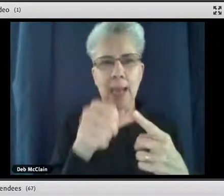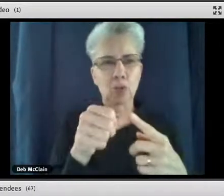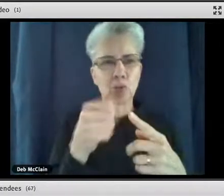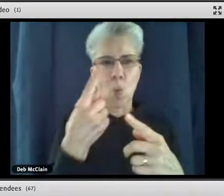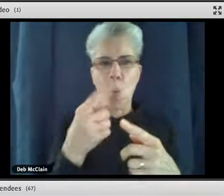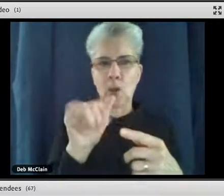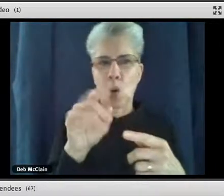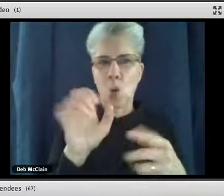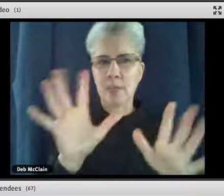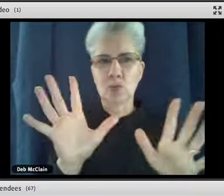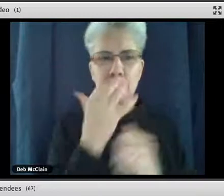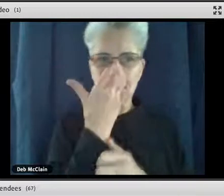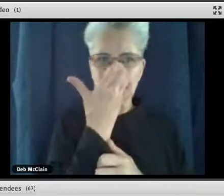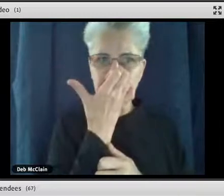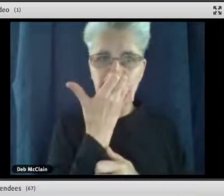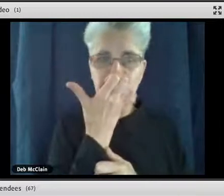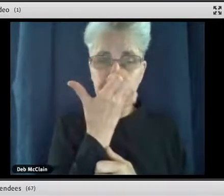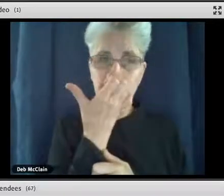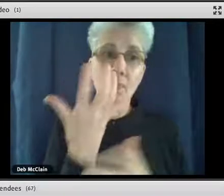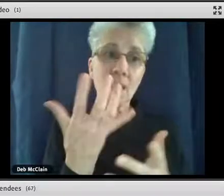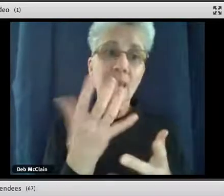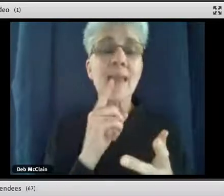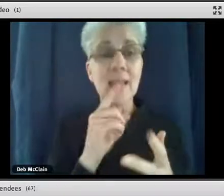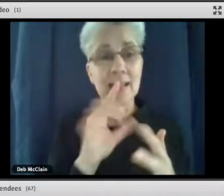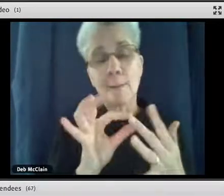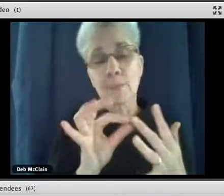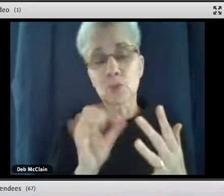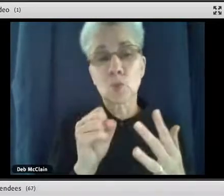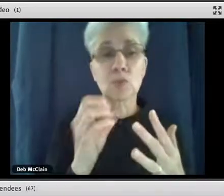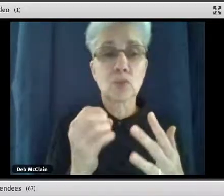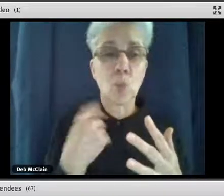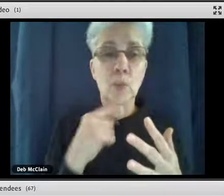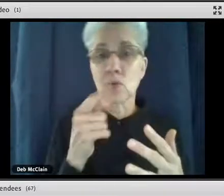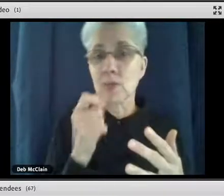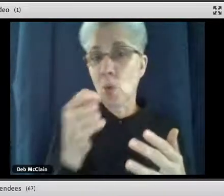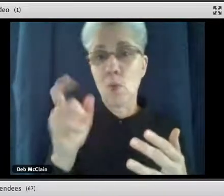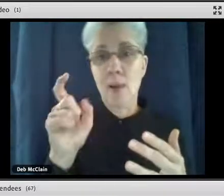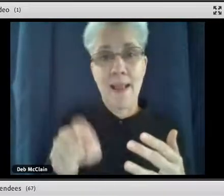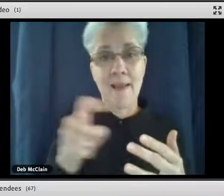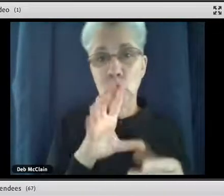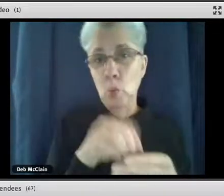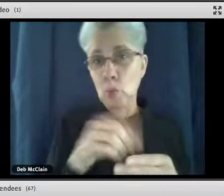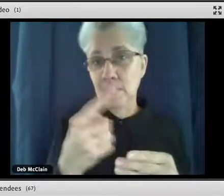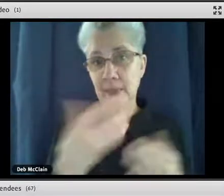only one character position, one character code. And it is optional,